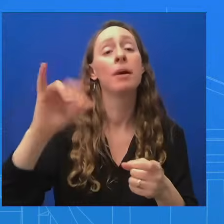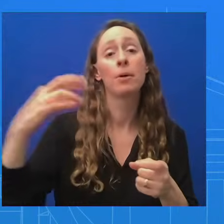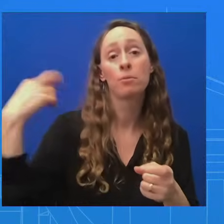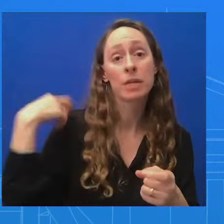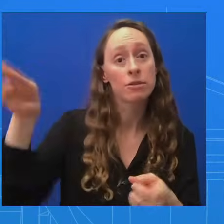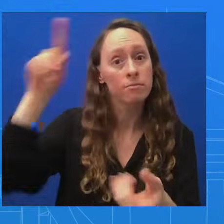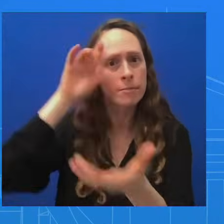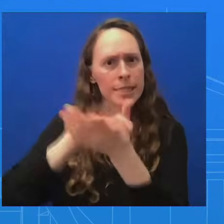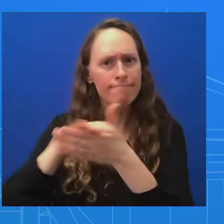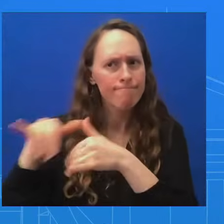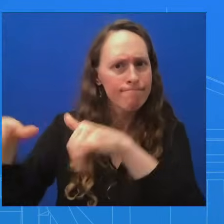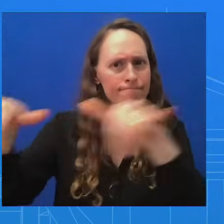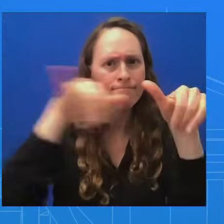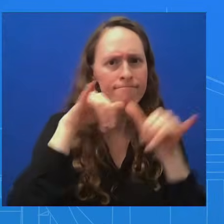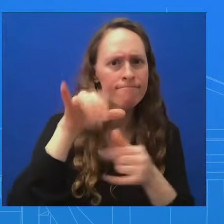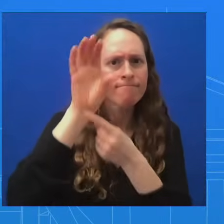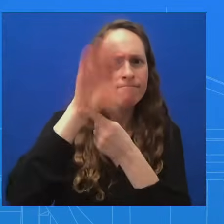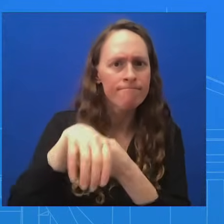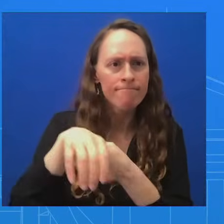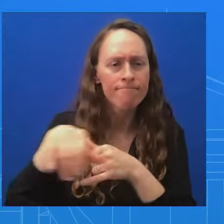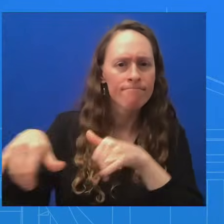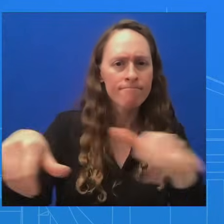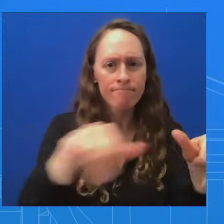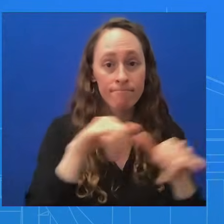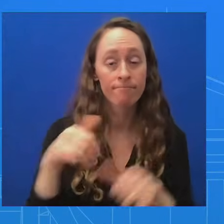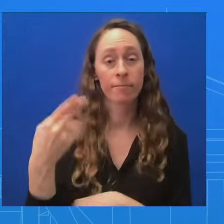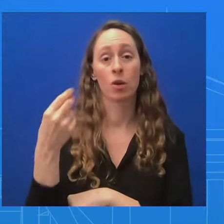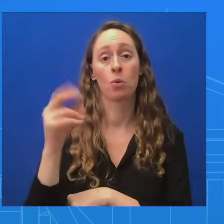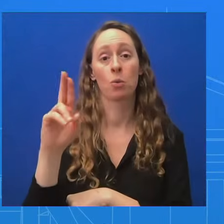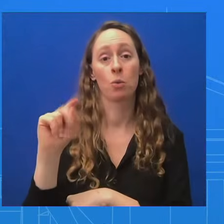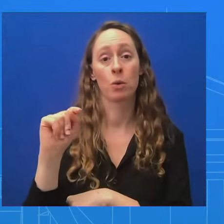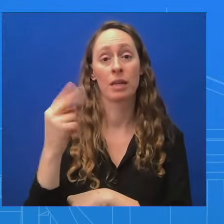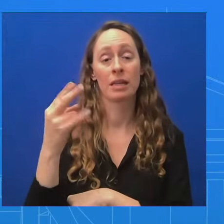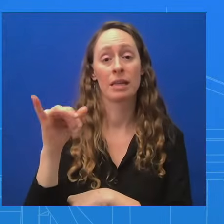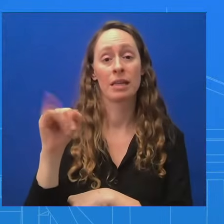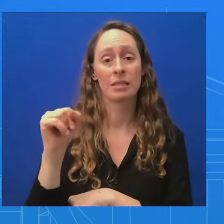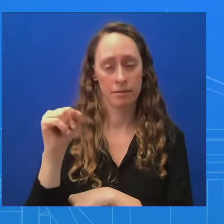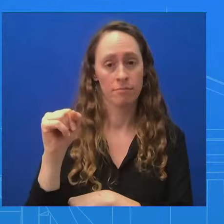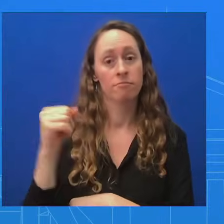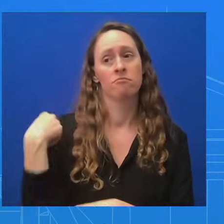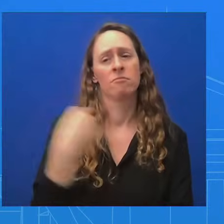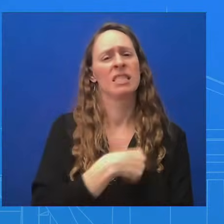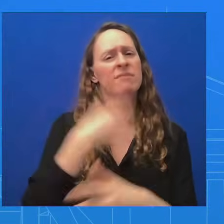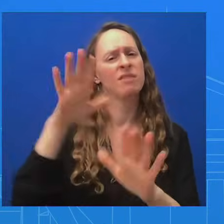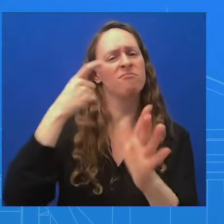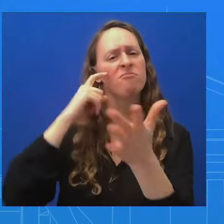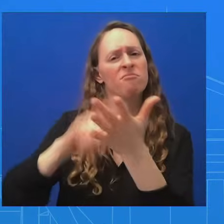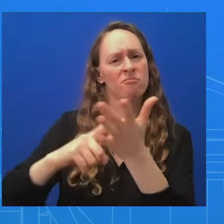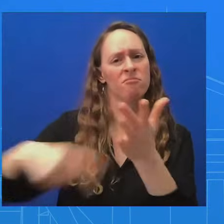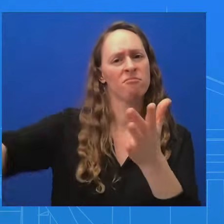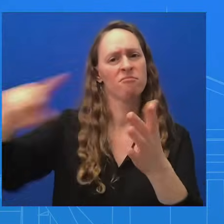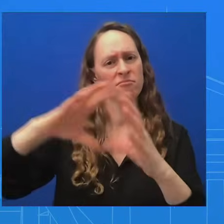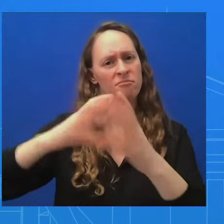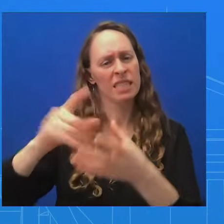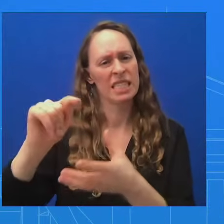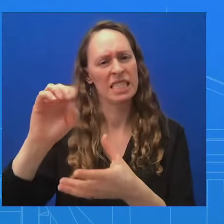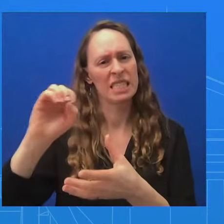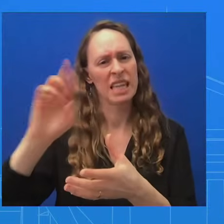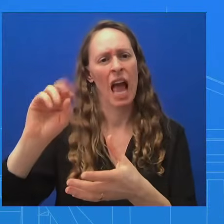They are conducting terrorist attacks on shipping in the Red Sea. And we have to respond to that. I don't know what the alternative would be.